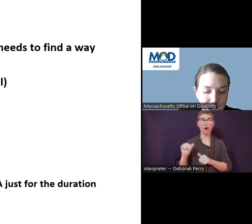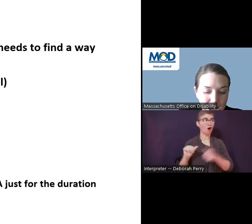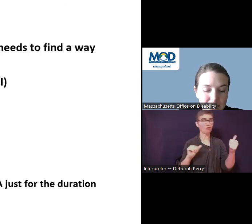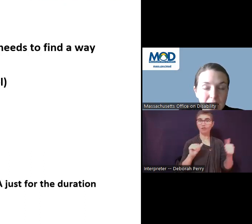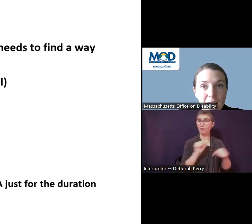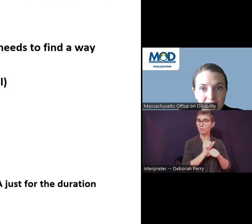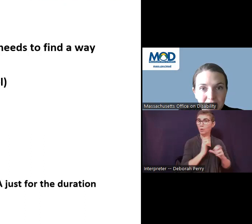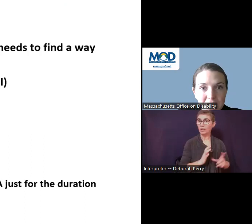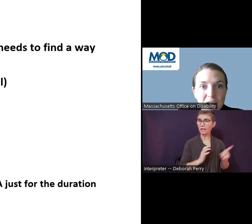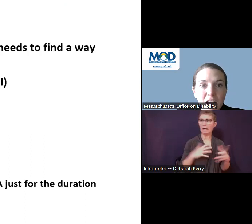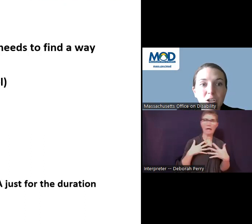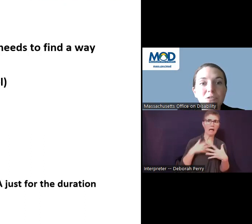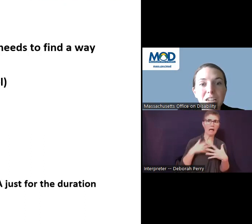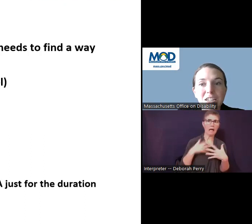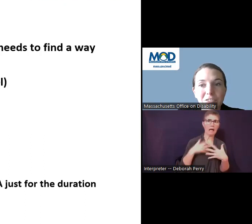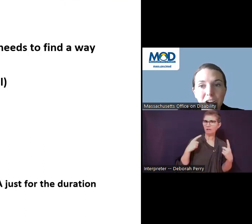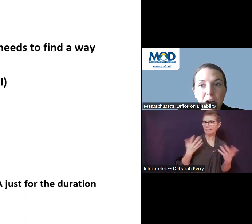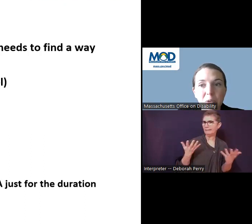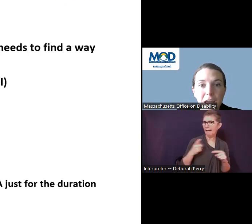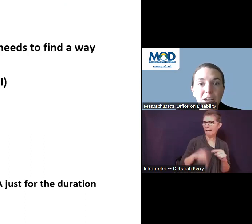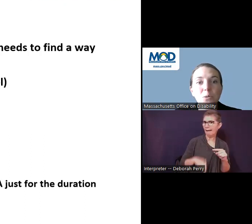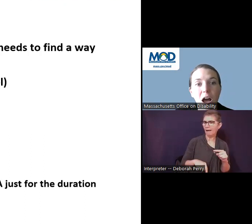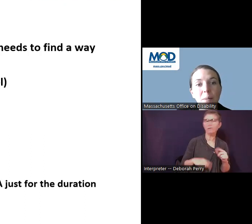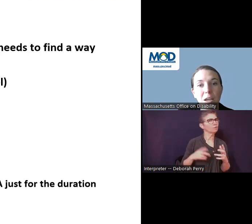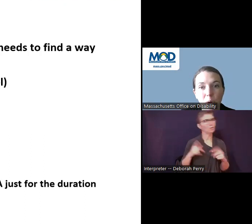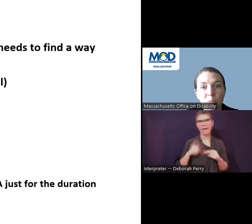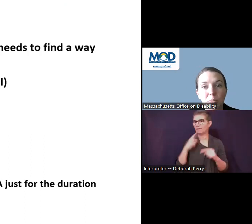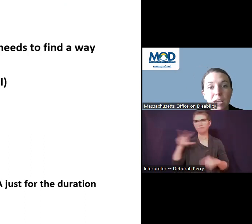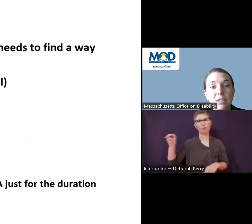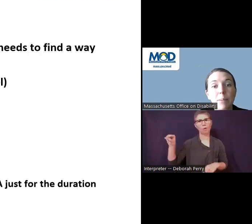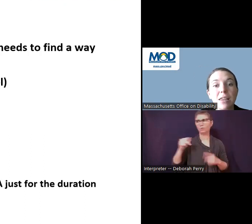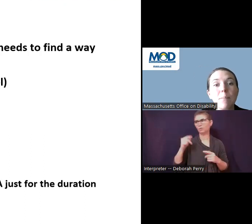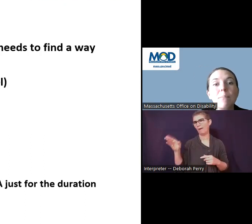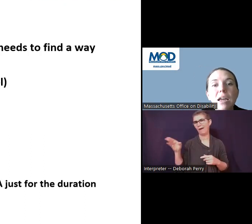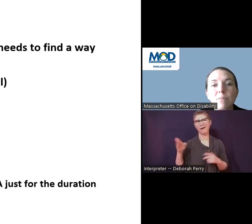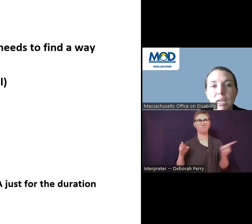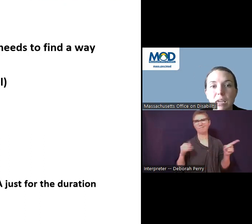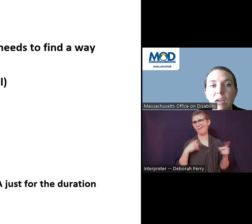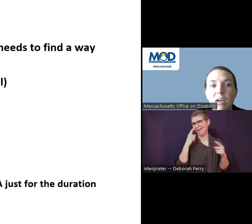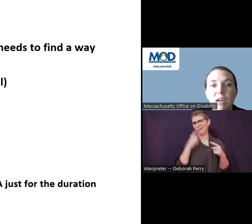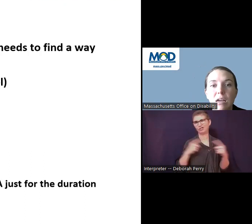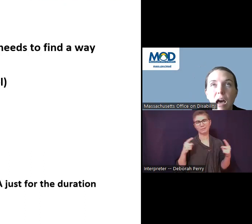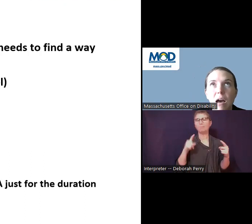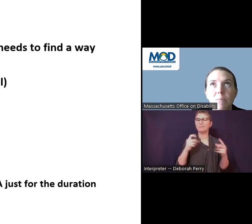an allergy, you need to figure out a way to accommodate both employees I mean that might be